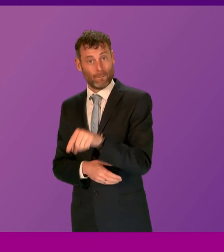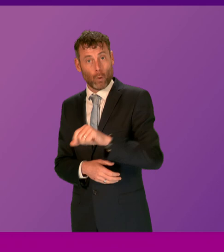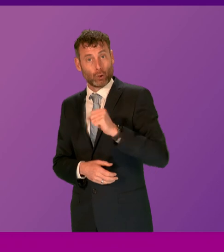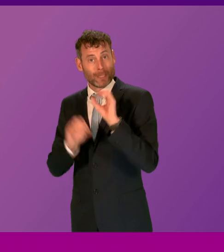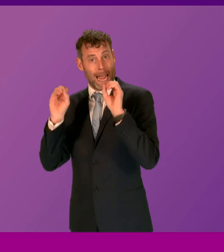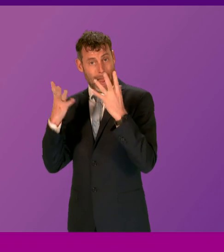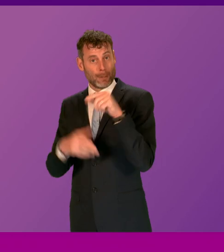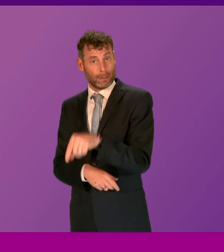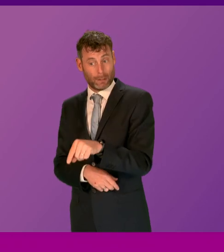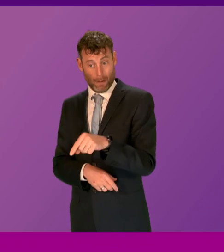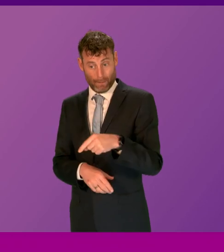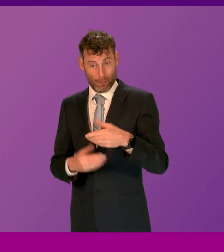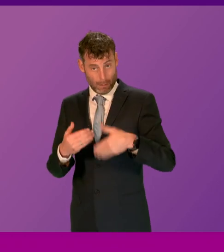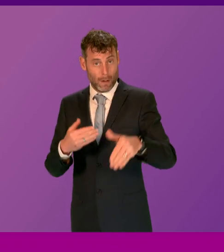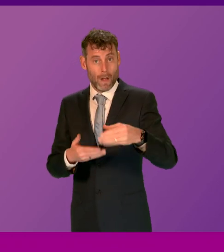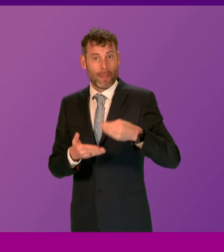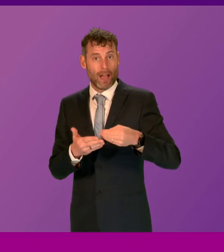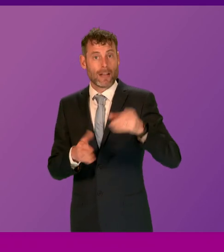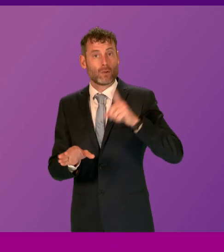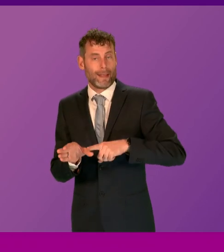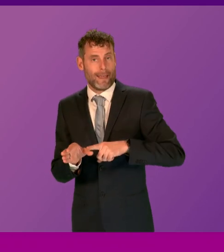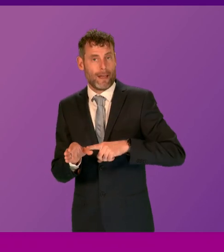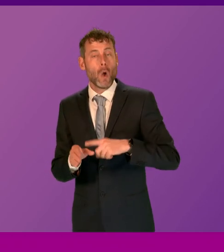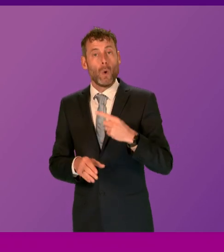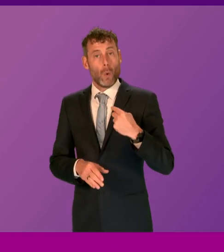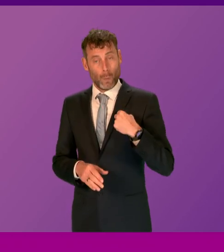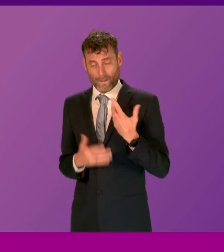In the current financial year, we ensured that the Scottish Ambulance Service was provided